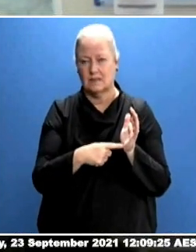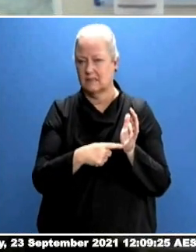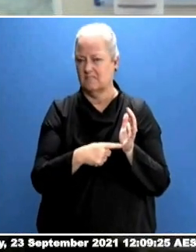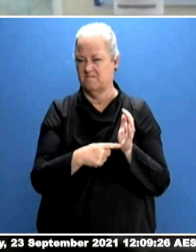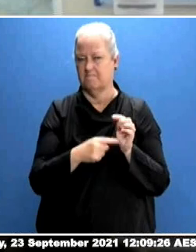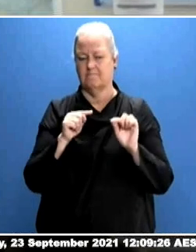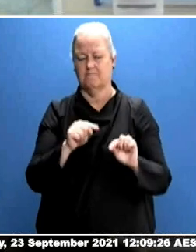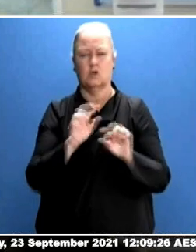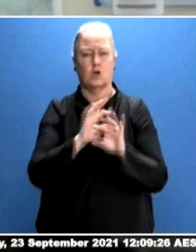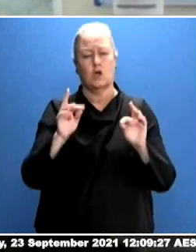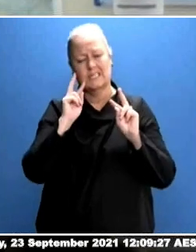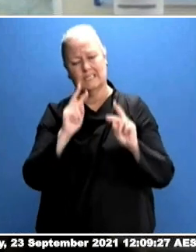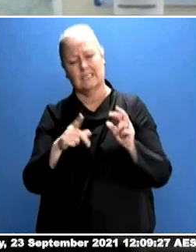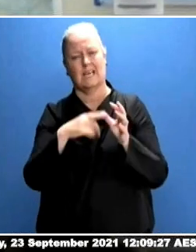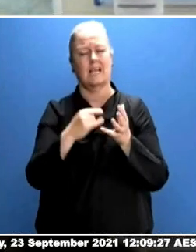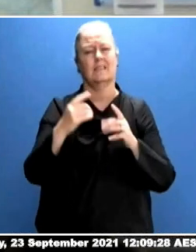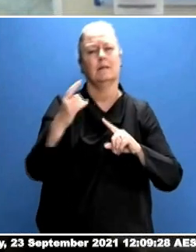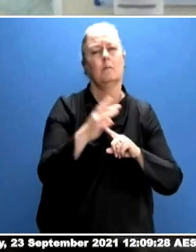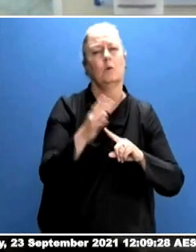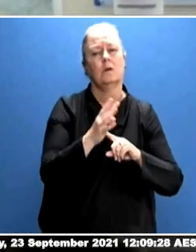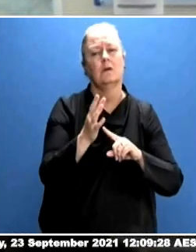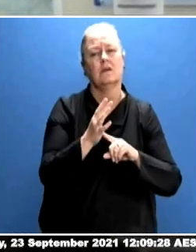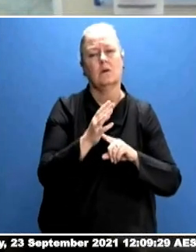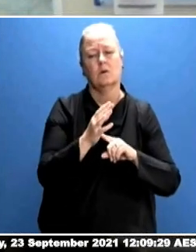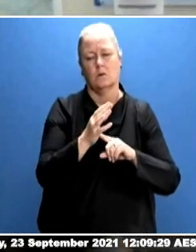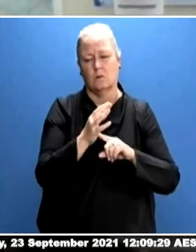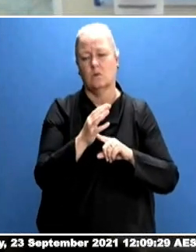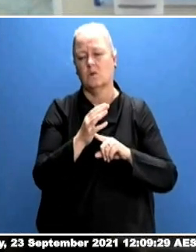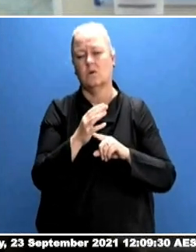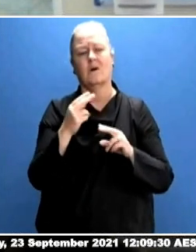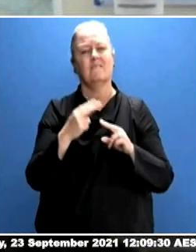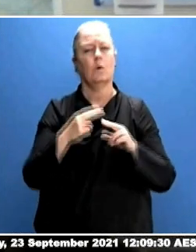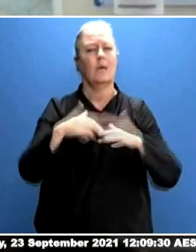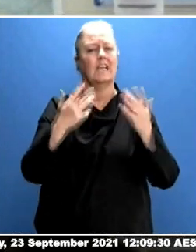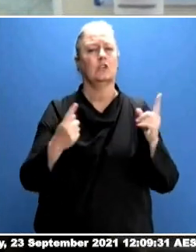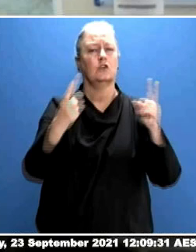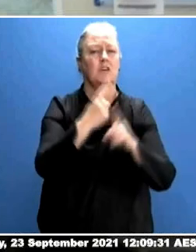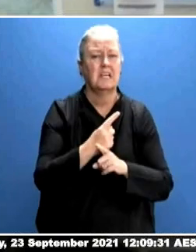as an area of reform to date, certainly this year.